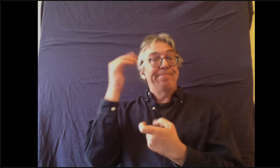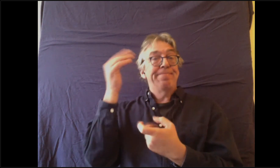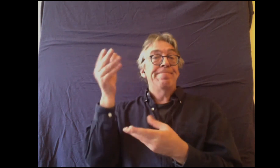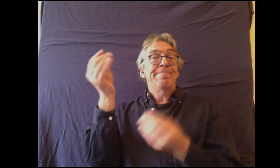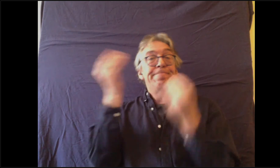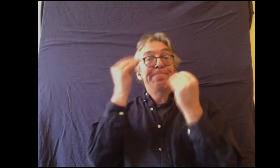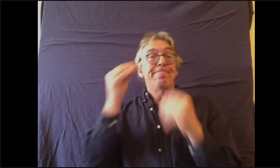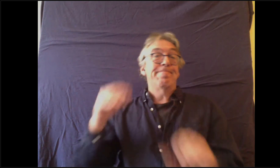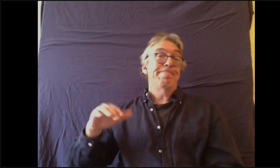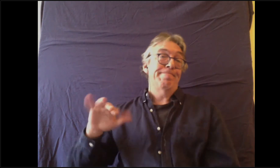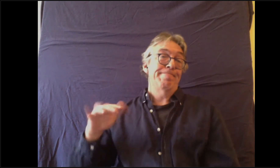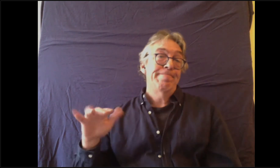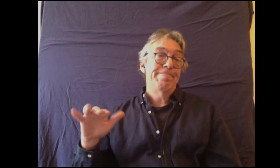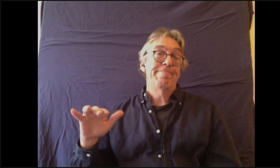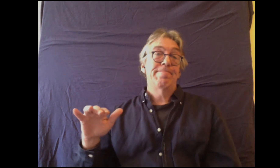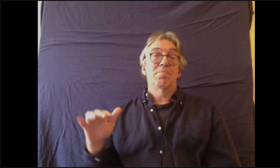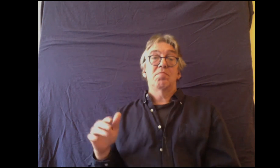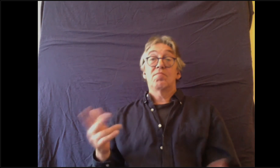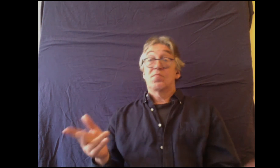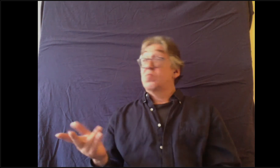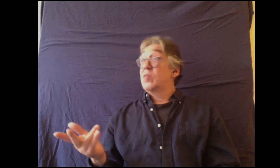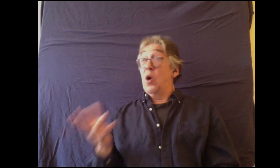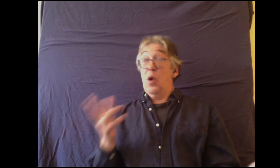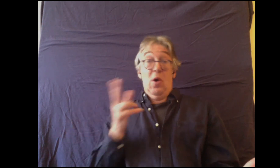And I don't know who wants to take the floor.